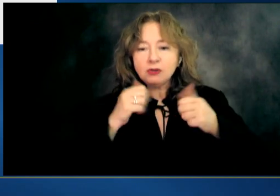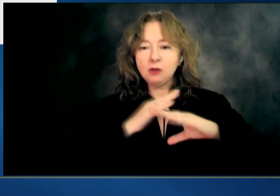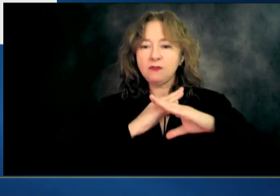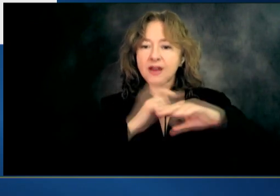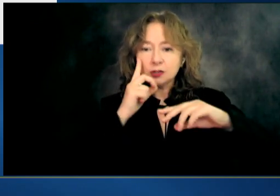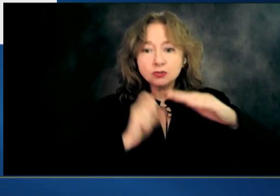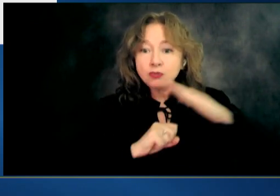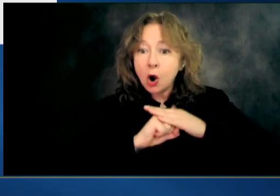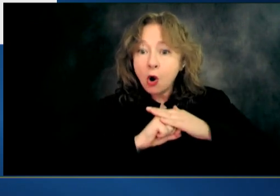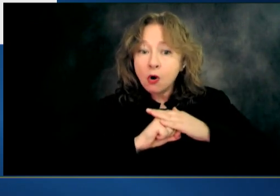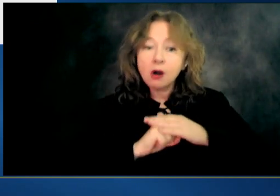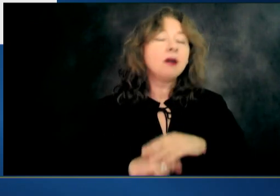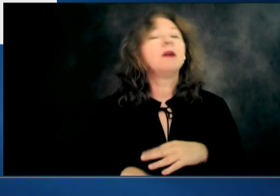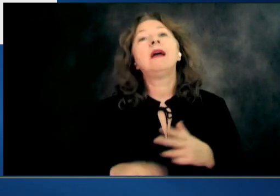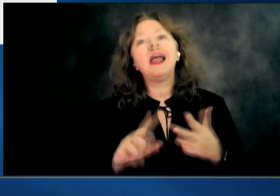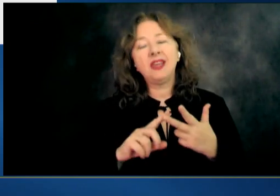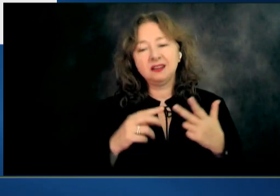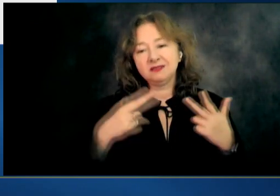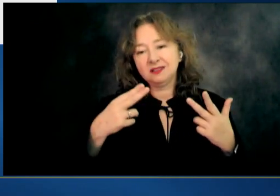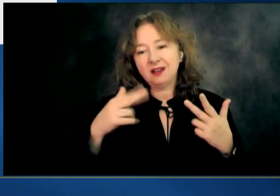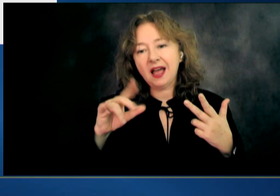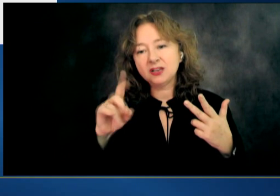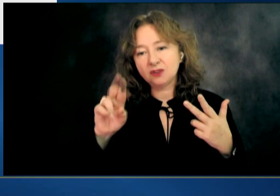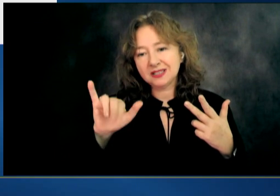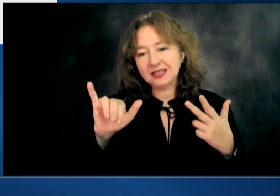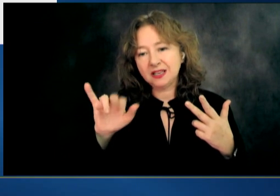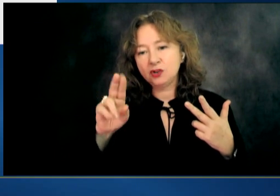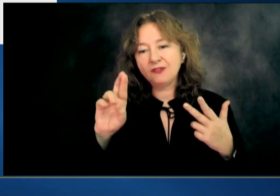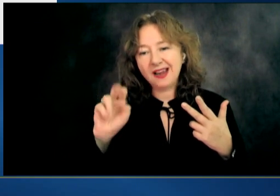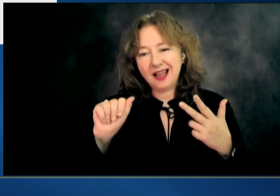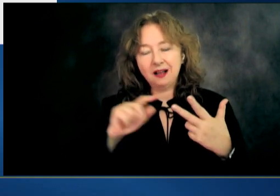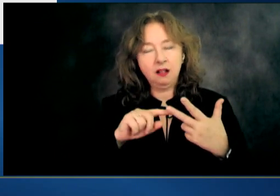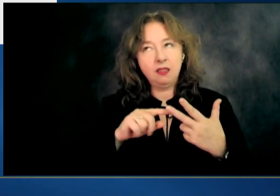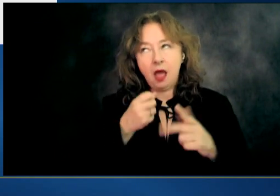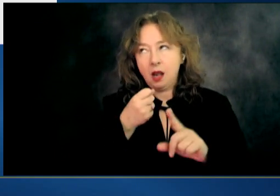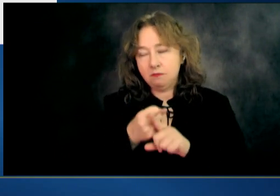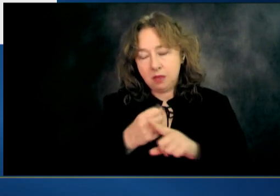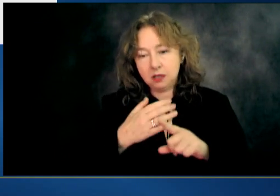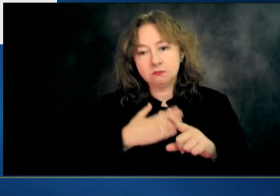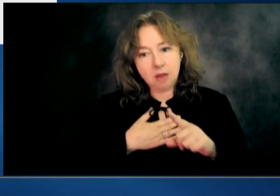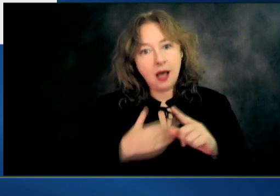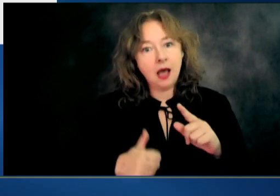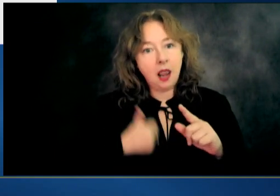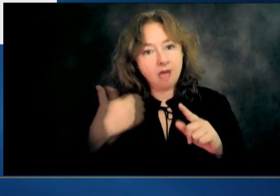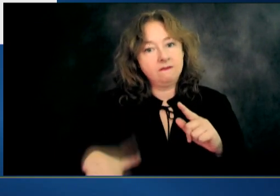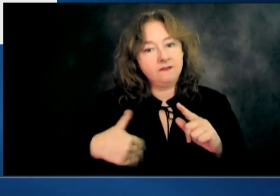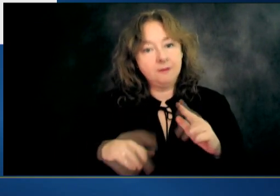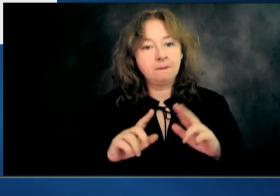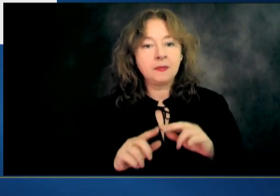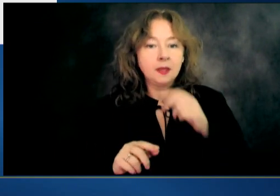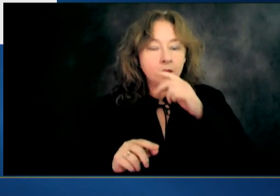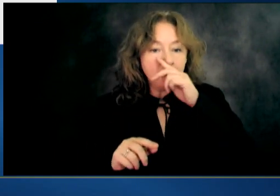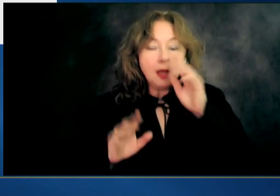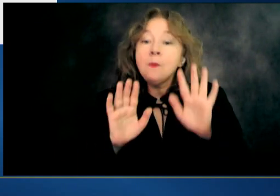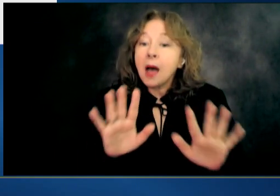the hydroxyurea study, which had a profound impact on my life. But we have to ensure that individuals